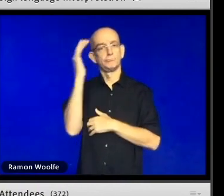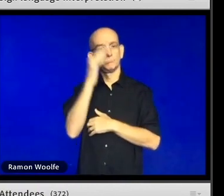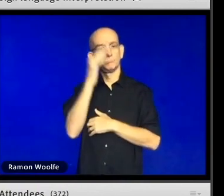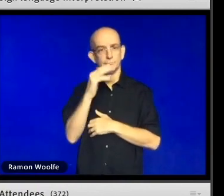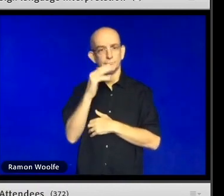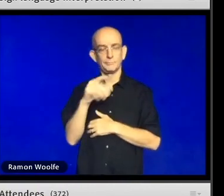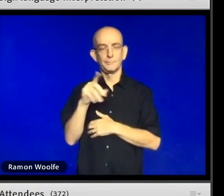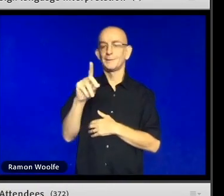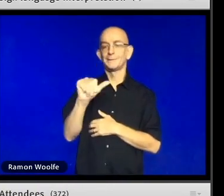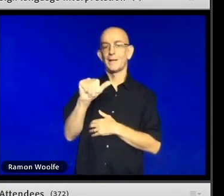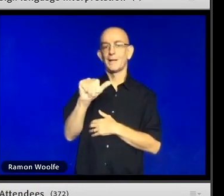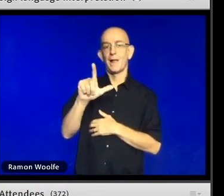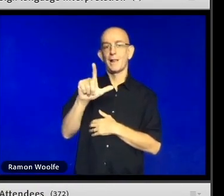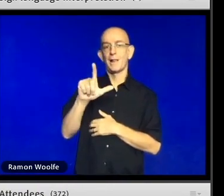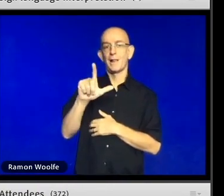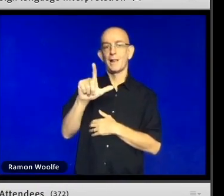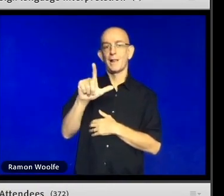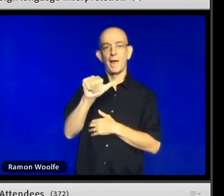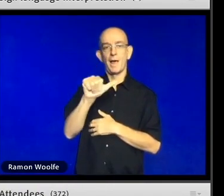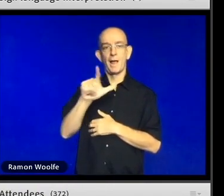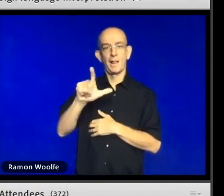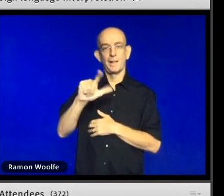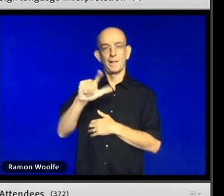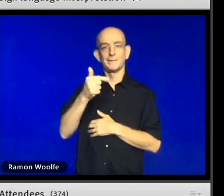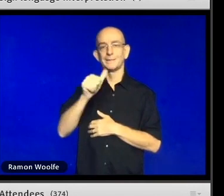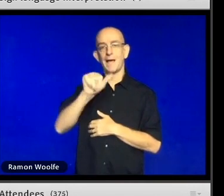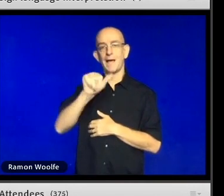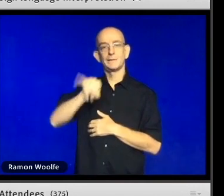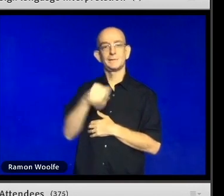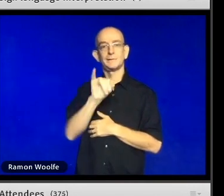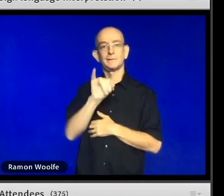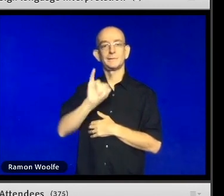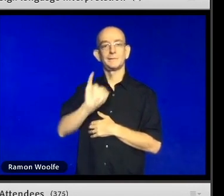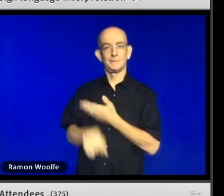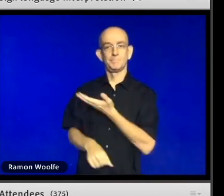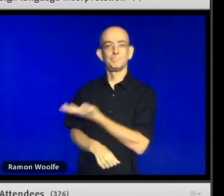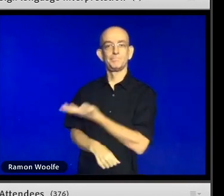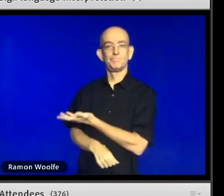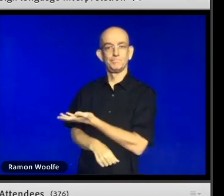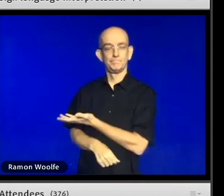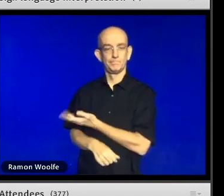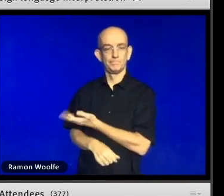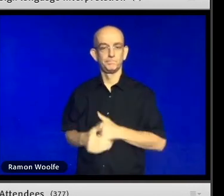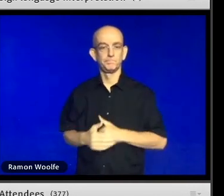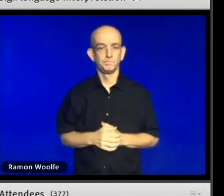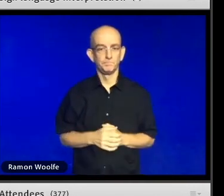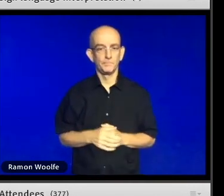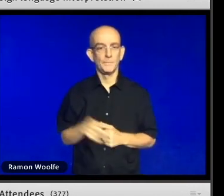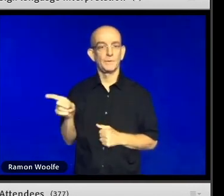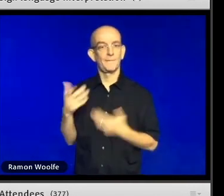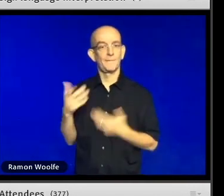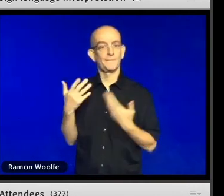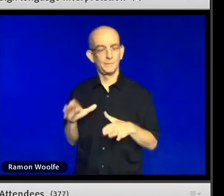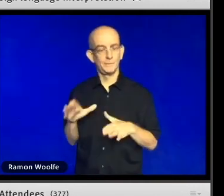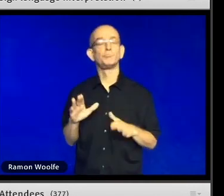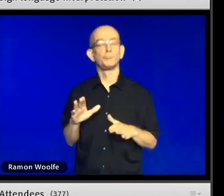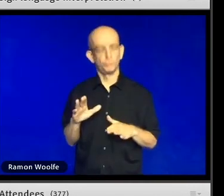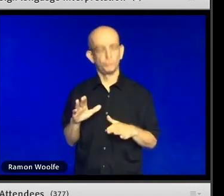COVID‑19 as a woman with a disability living in a humanitarian setting. Dalal, what has